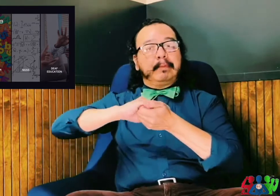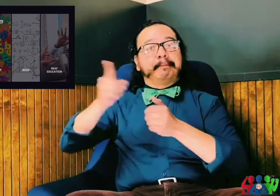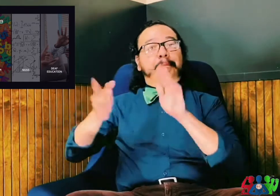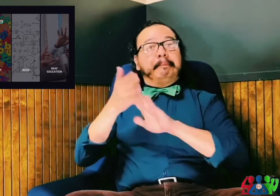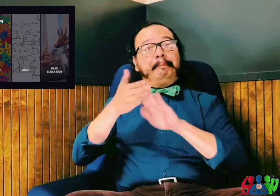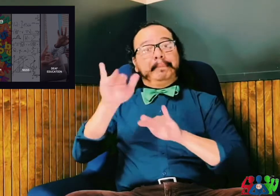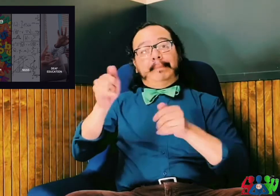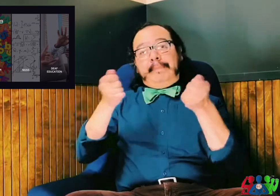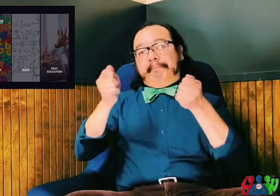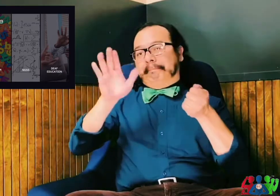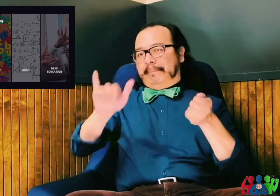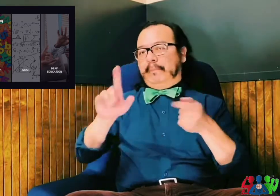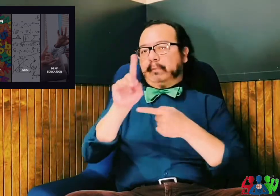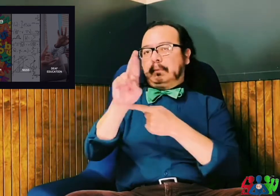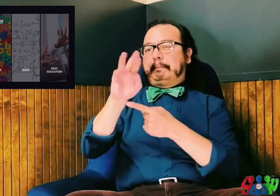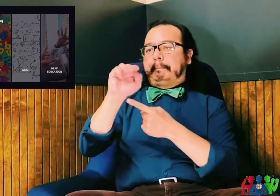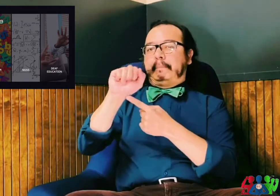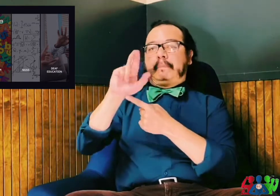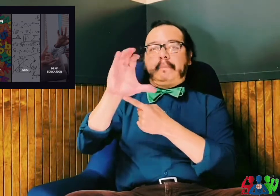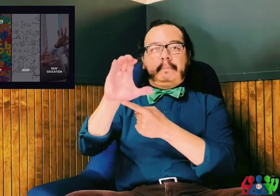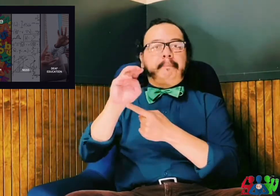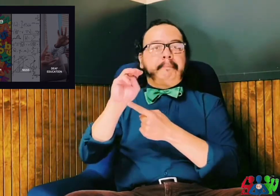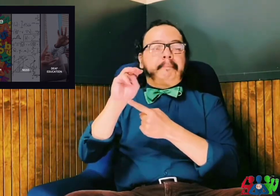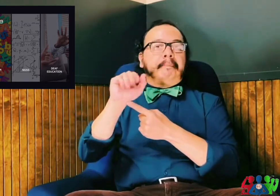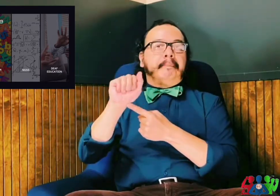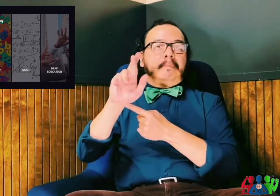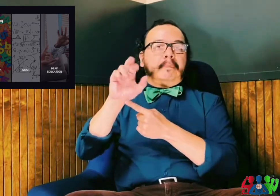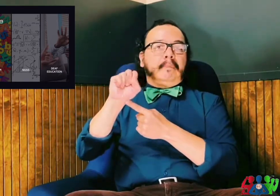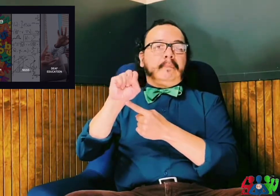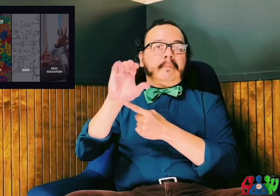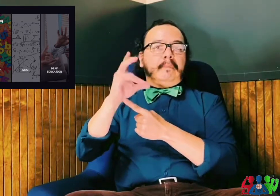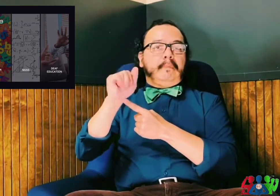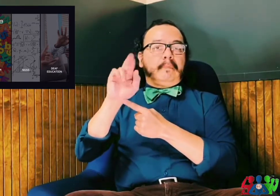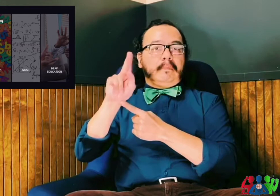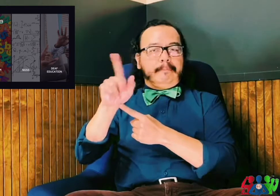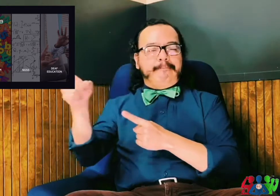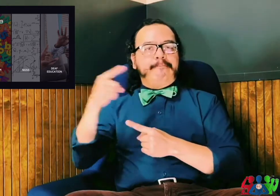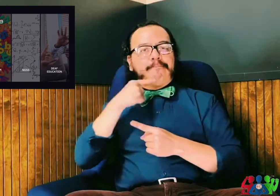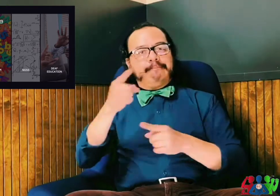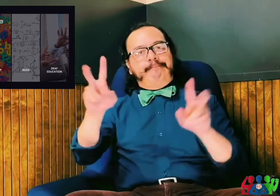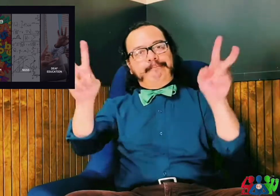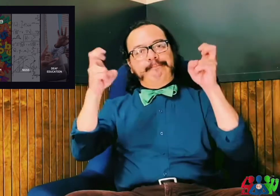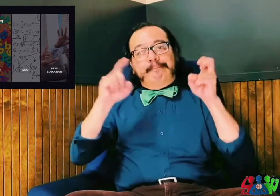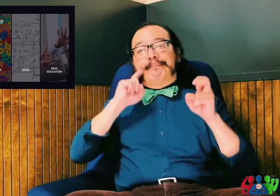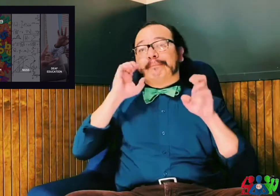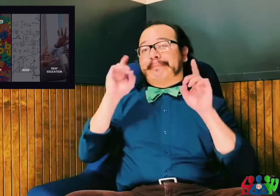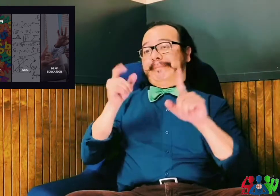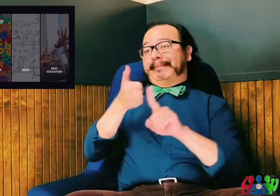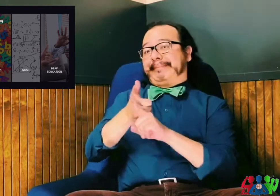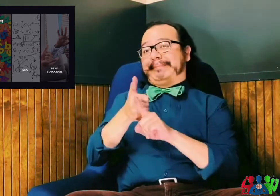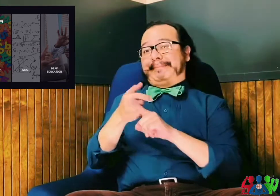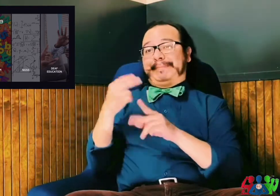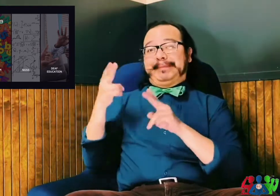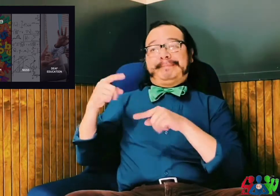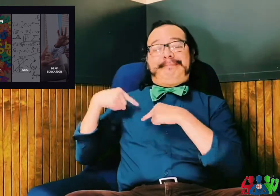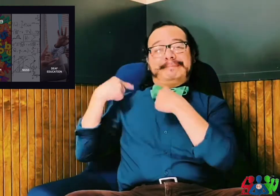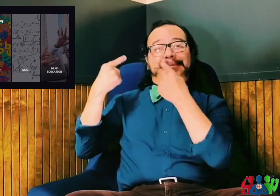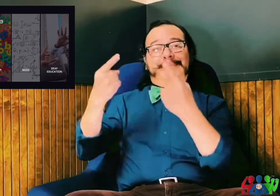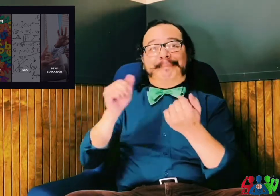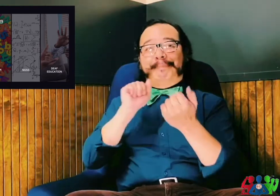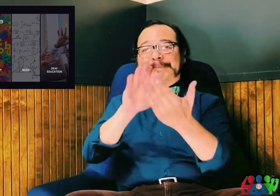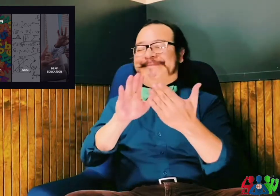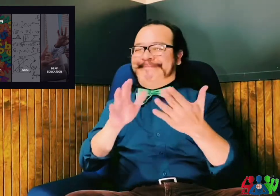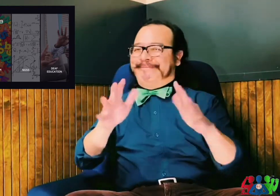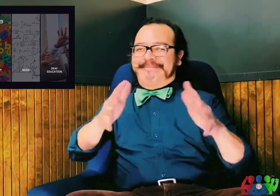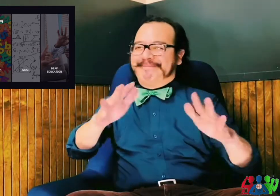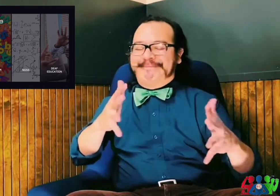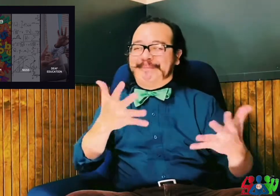whose directed by Dr Marc Marschark that made comment that historically the approach on Deaf Education did not do well: